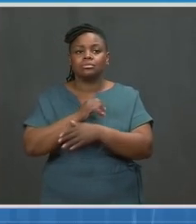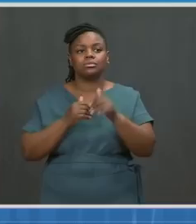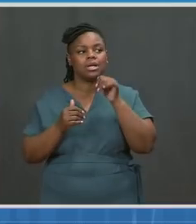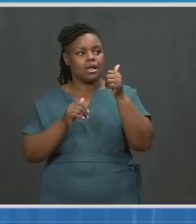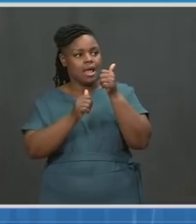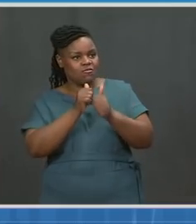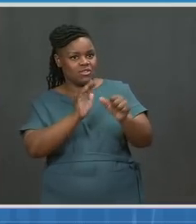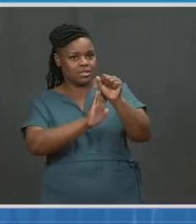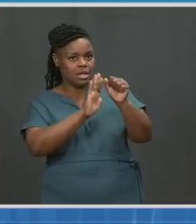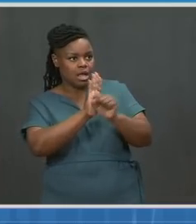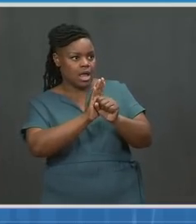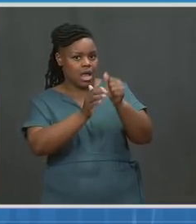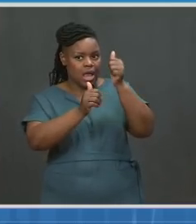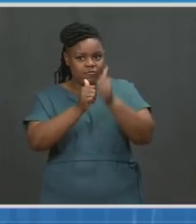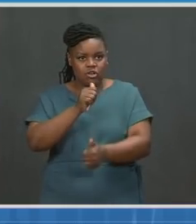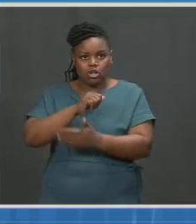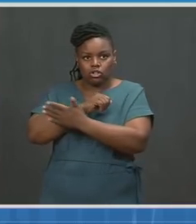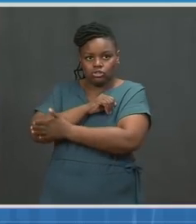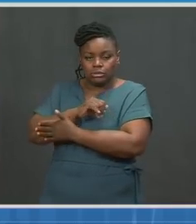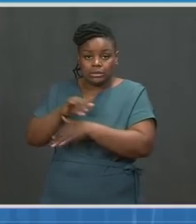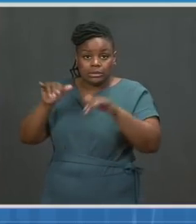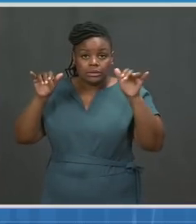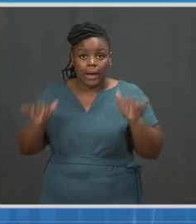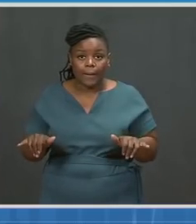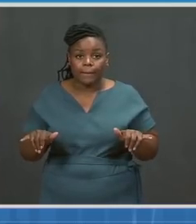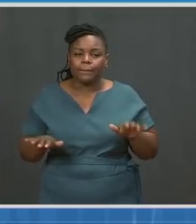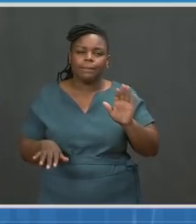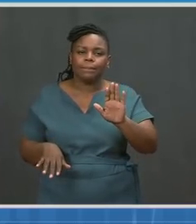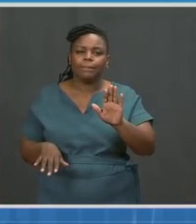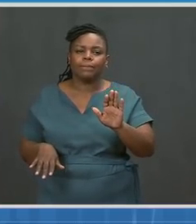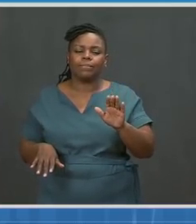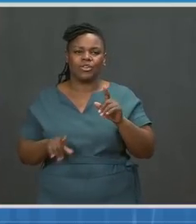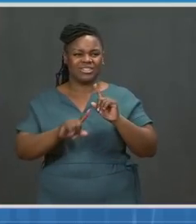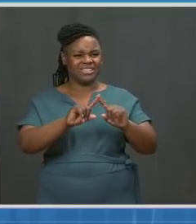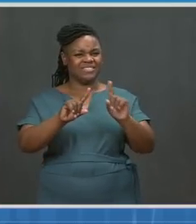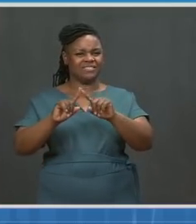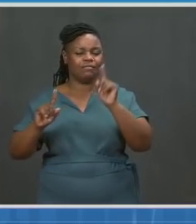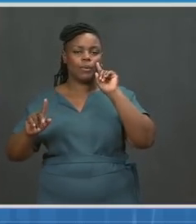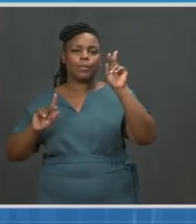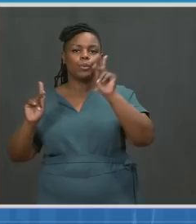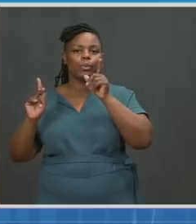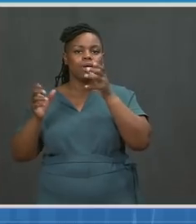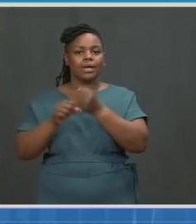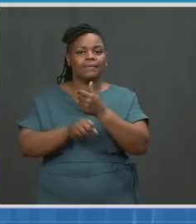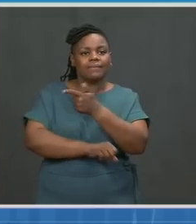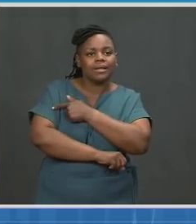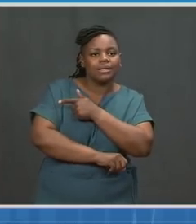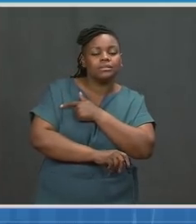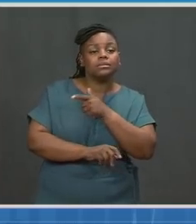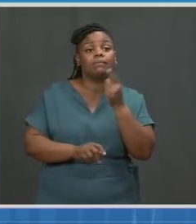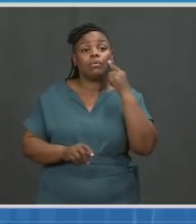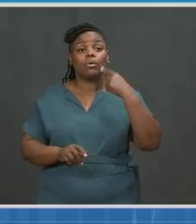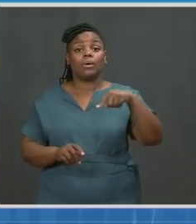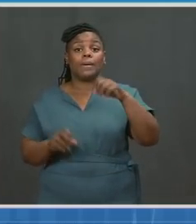is vaccinating at the same rate. And where we have low areas of vaccination, we are going to potentially see more outbreaks,